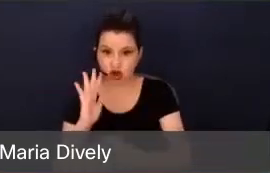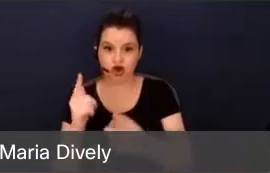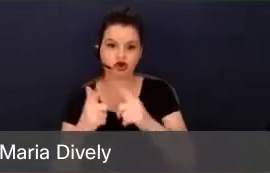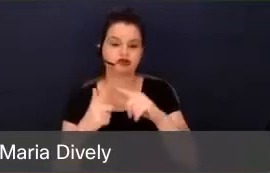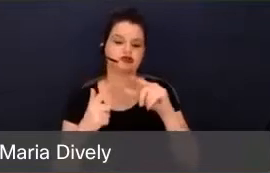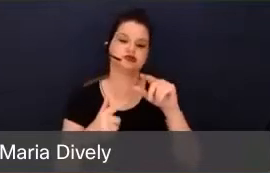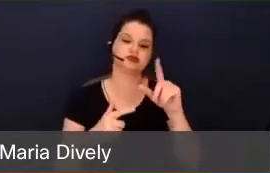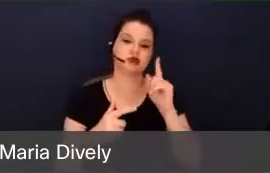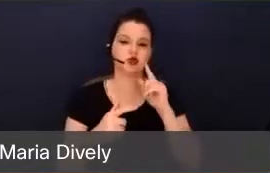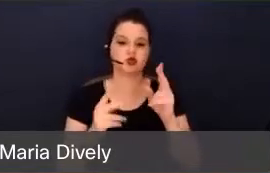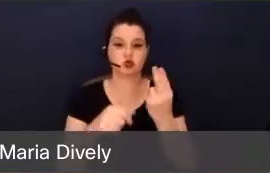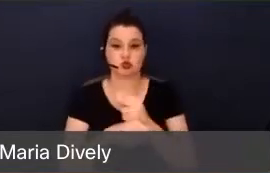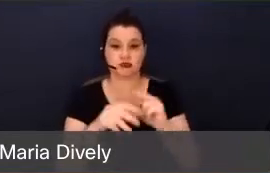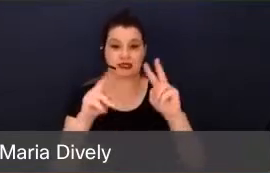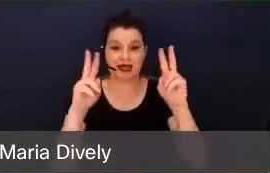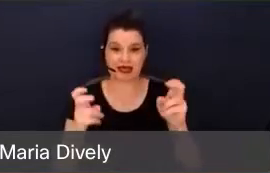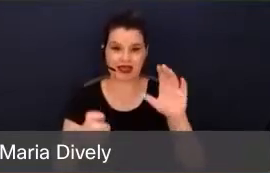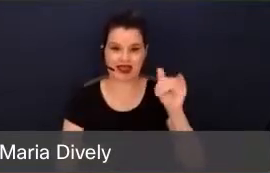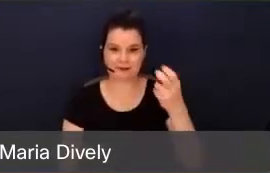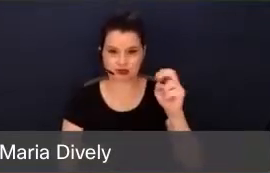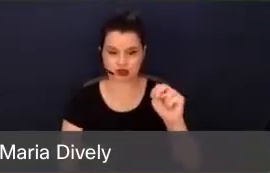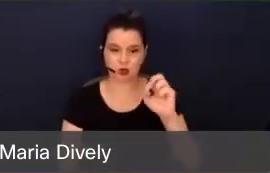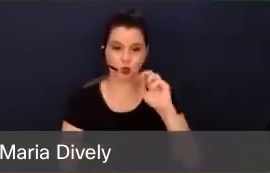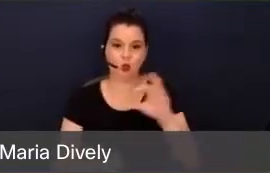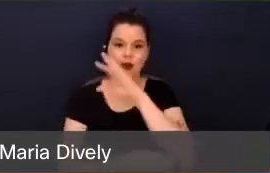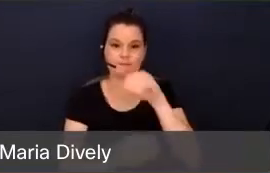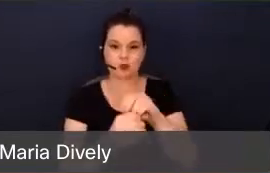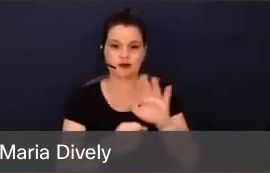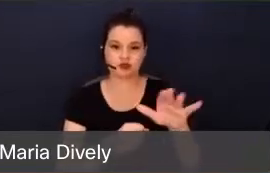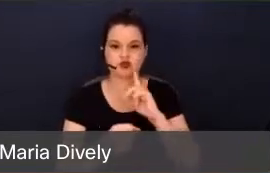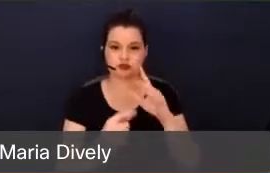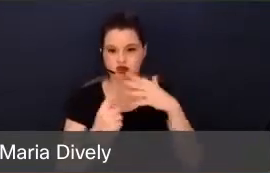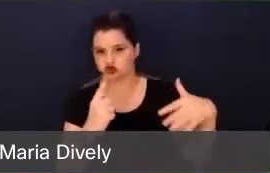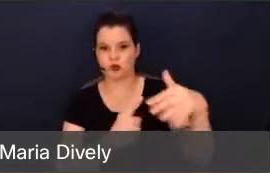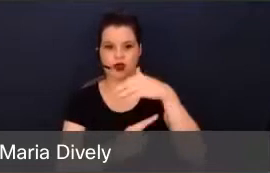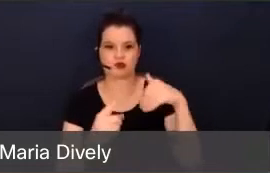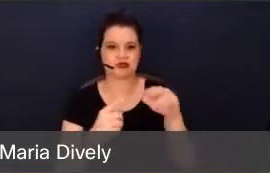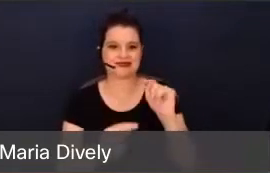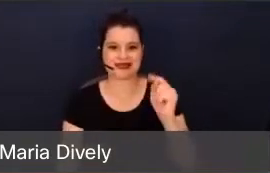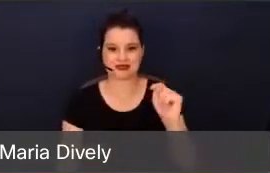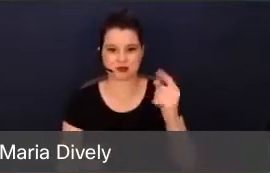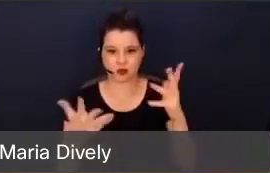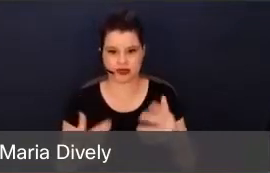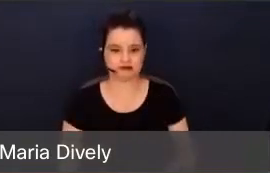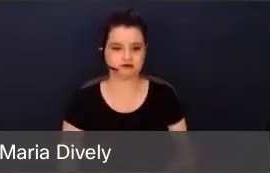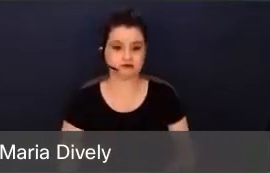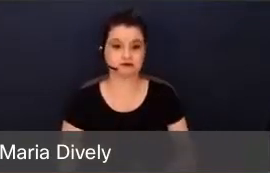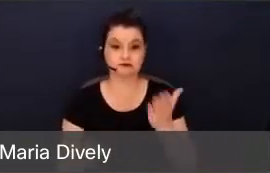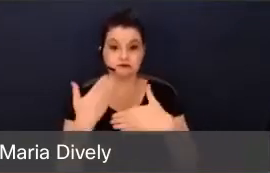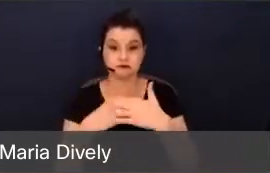use a caption or kind of incorporate it into your surrounding text. Next slide.